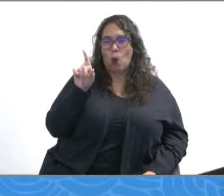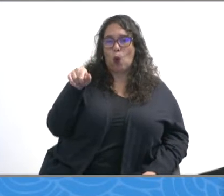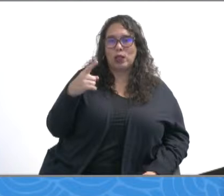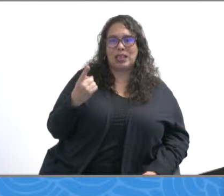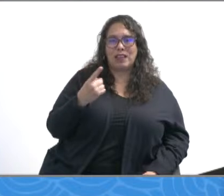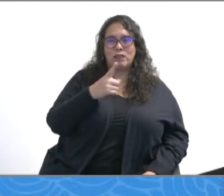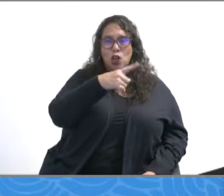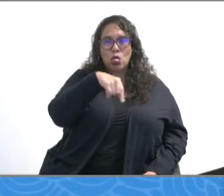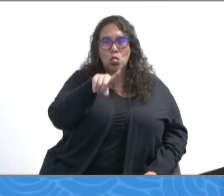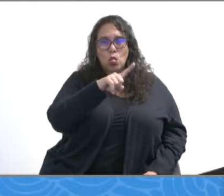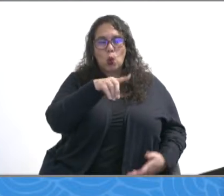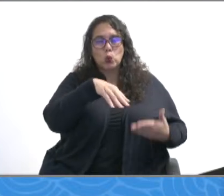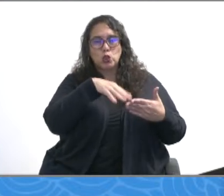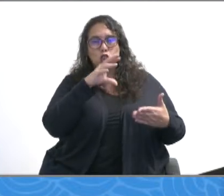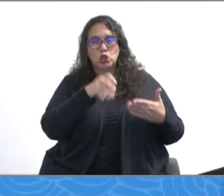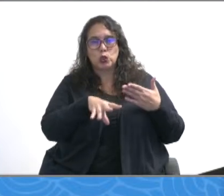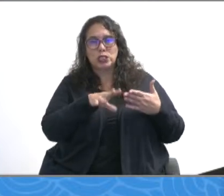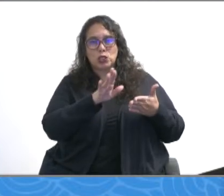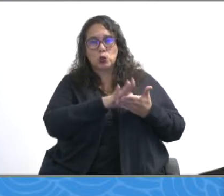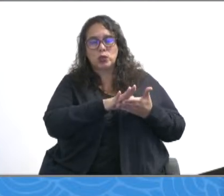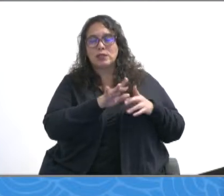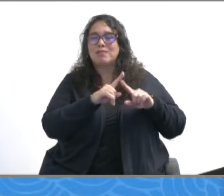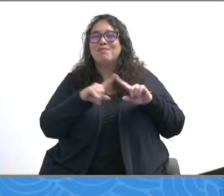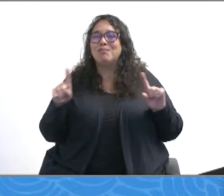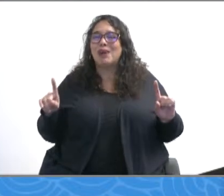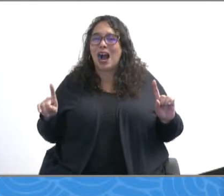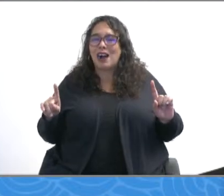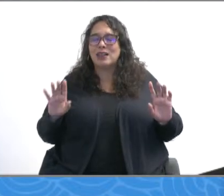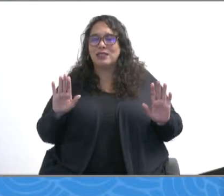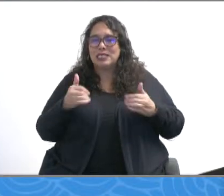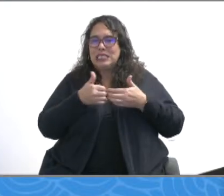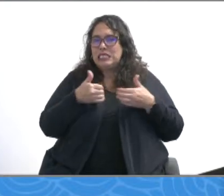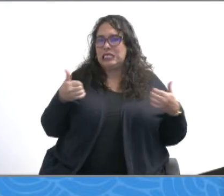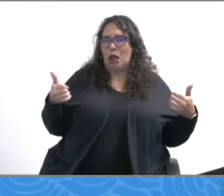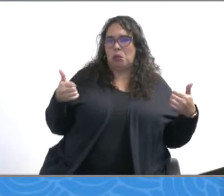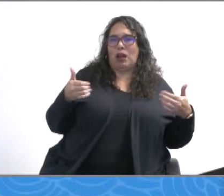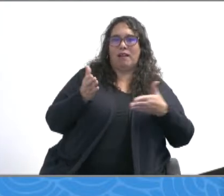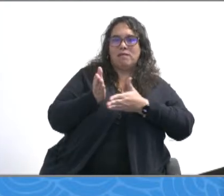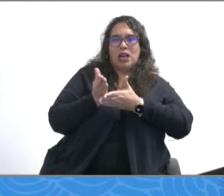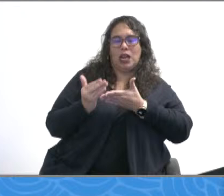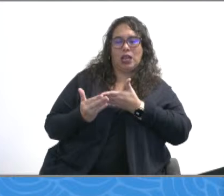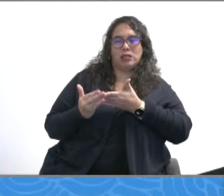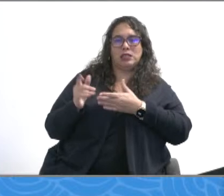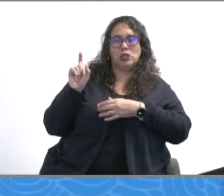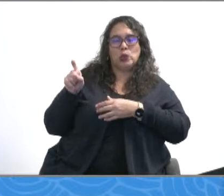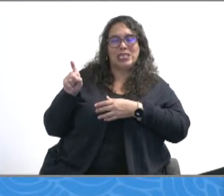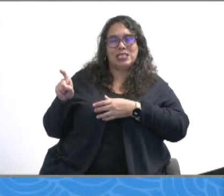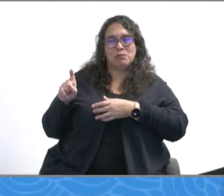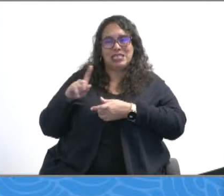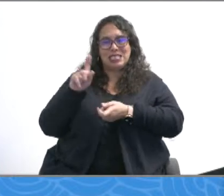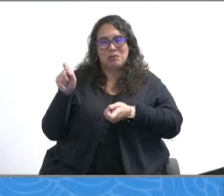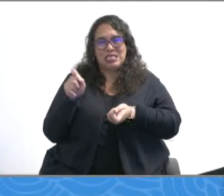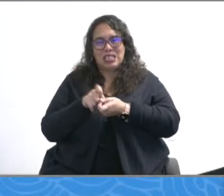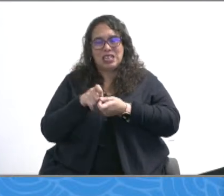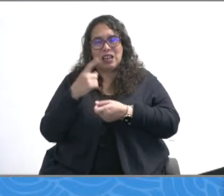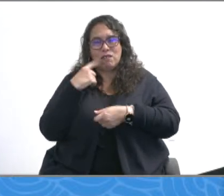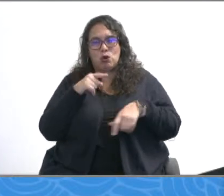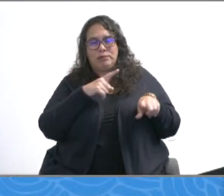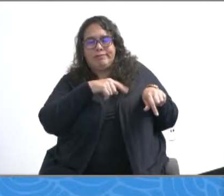or those schools that are in high need, but please consider that some of our funding needs to be specifically for those student populations